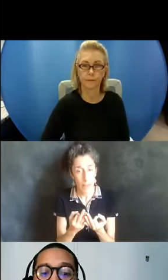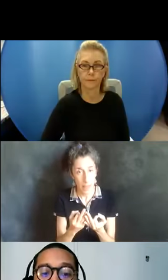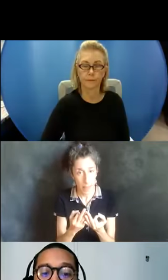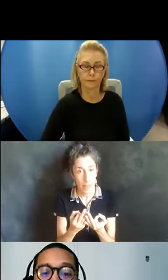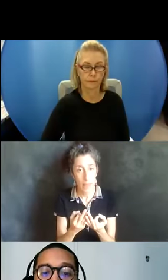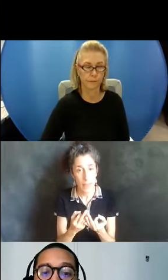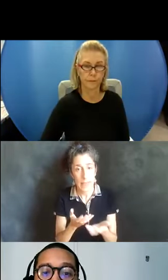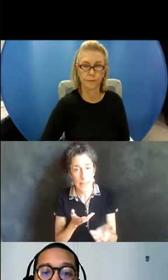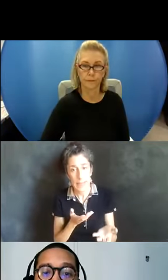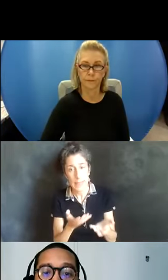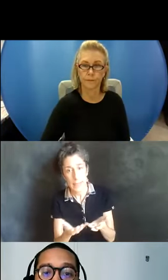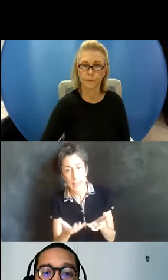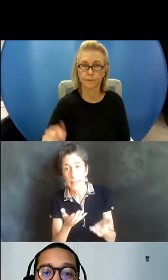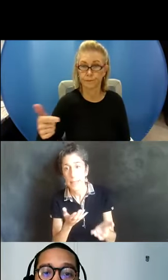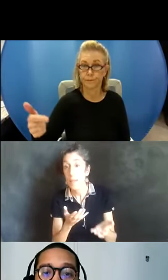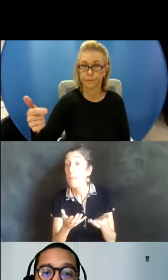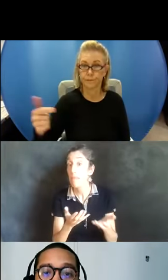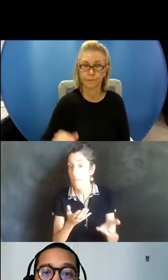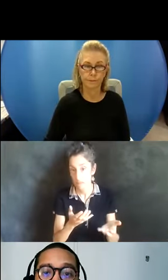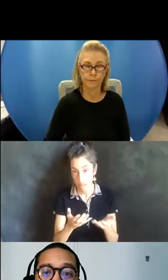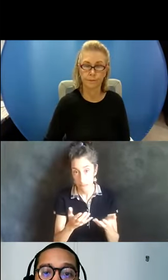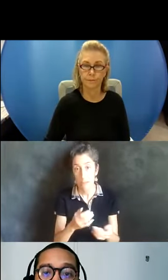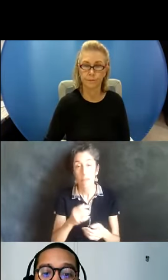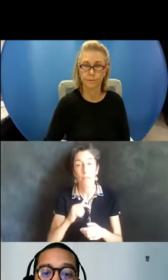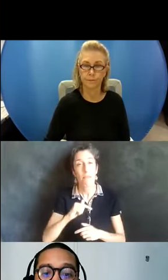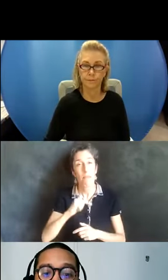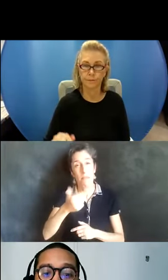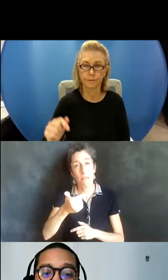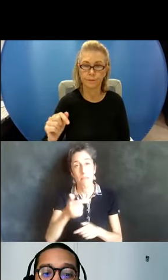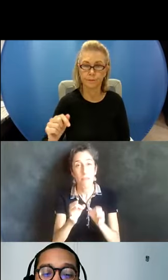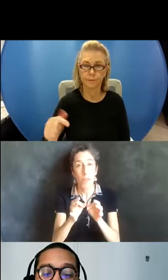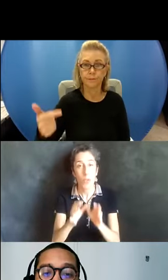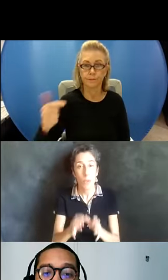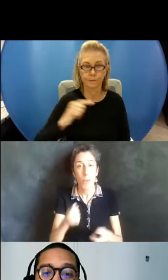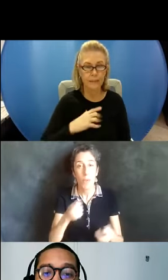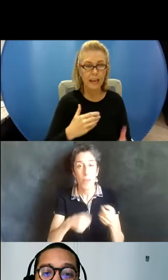and an immigrant family is a part-time job. Even though I'm very anxious to speak, I am